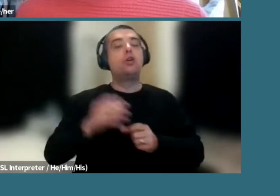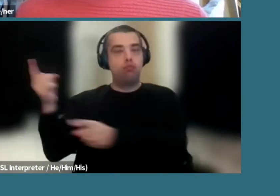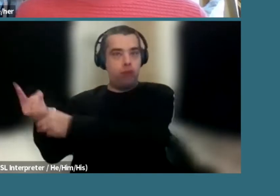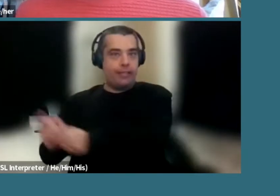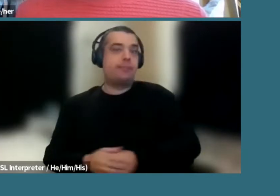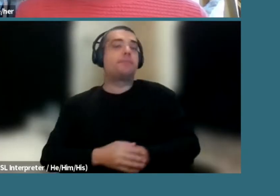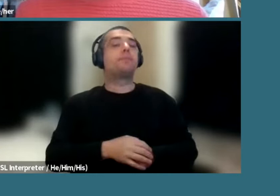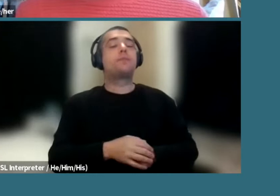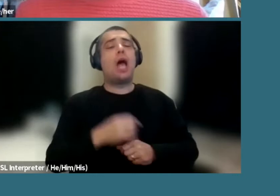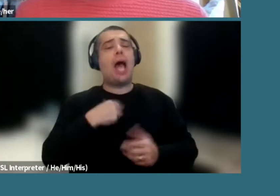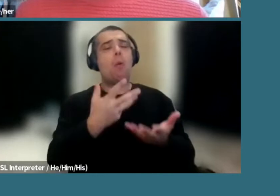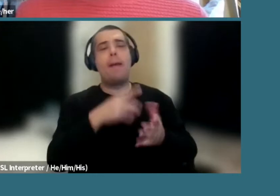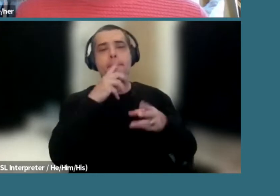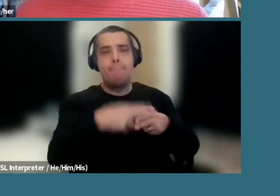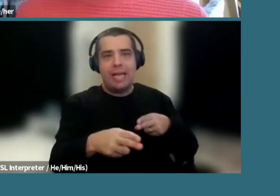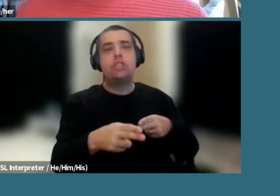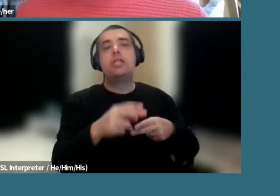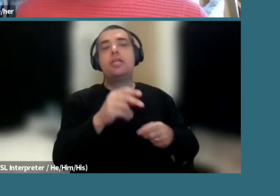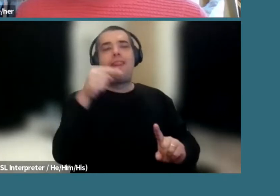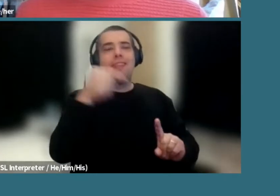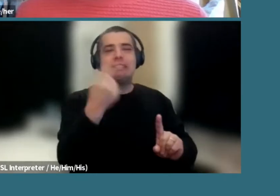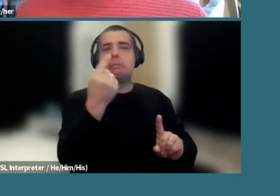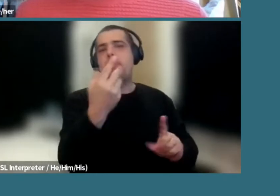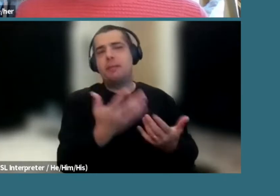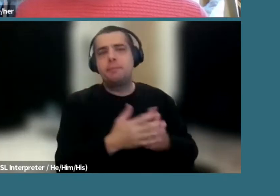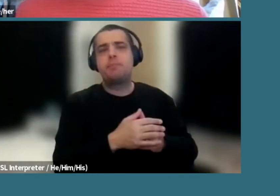I just wanted to mention if that is something that you've been hearing about